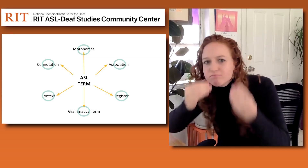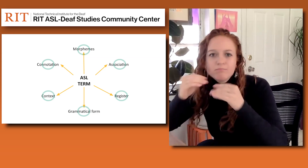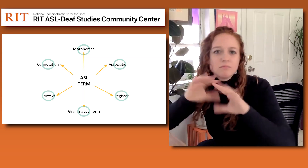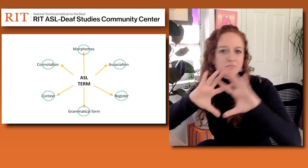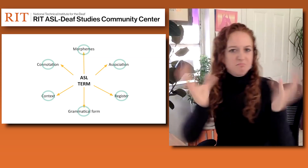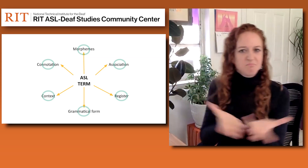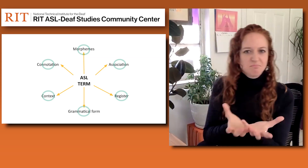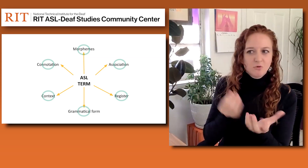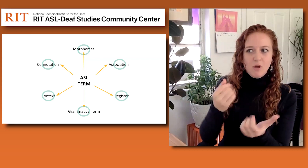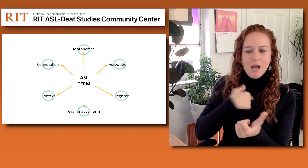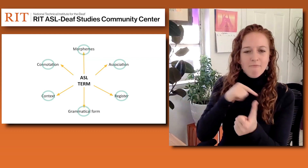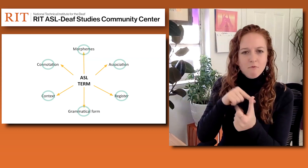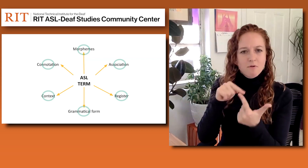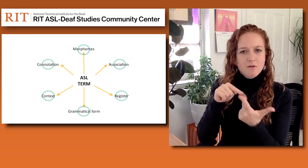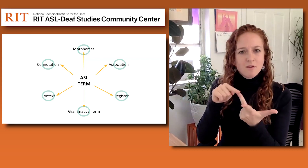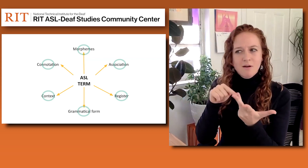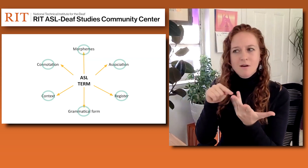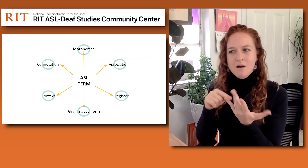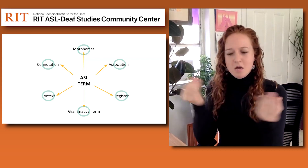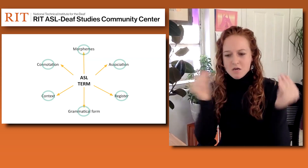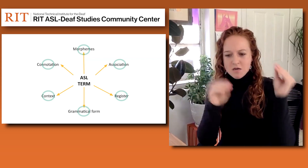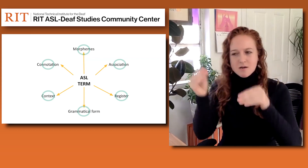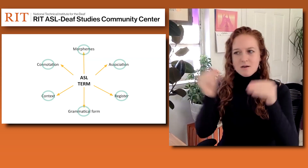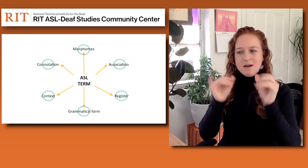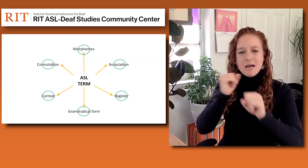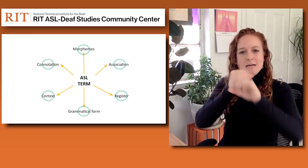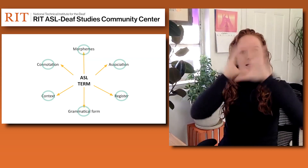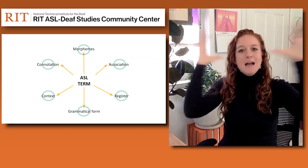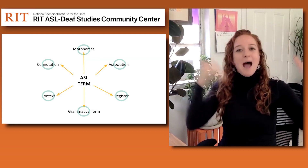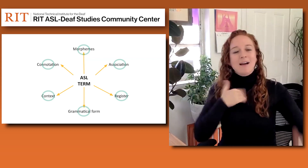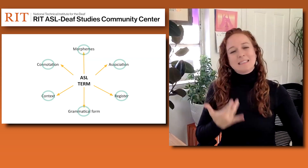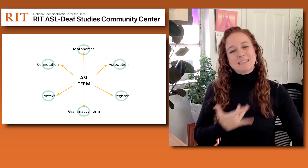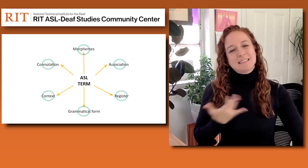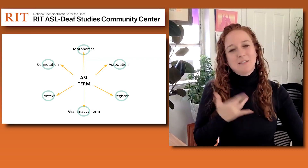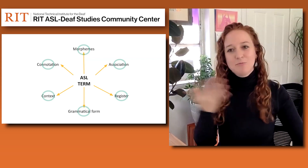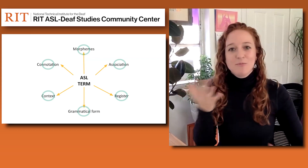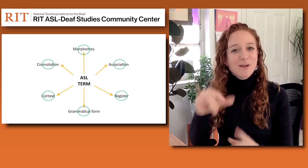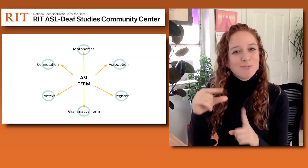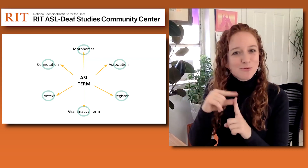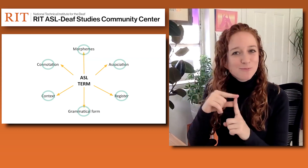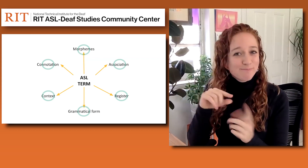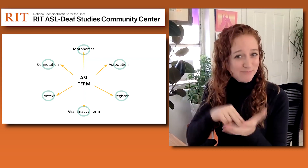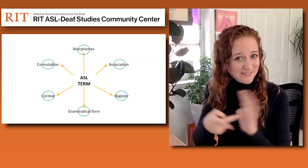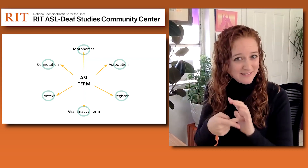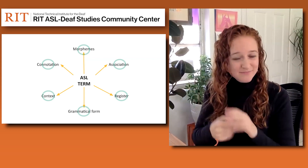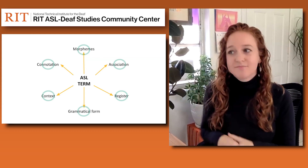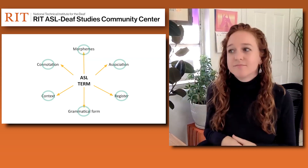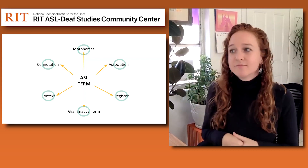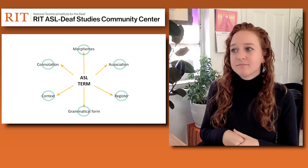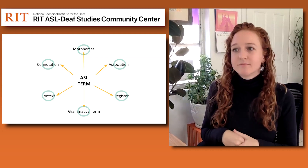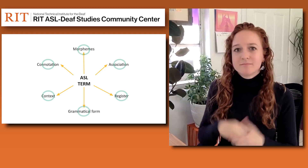We're talking about fishermen and eating. So we have all those pieces, and I can get a much better sense